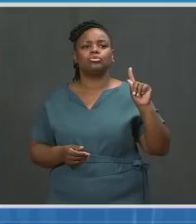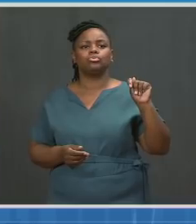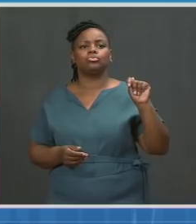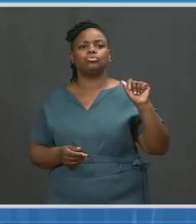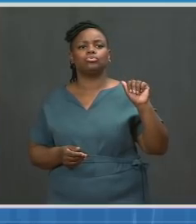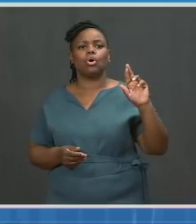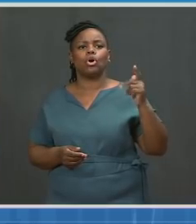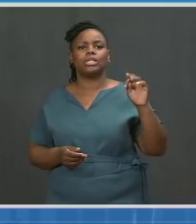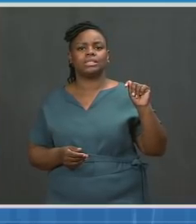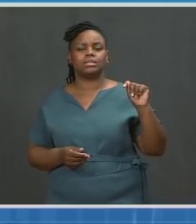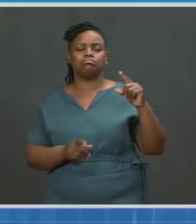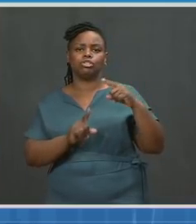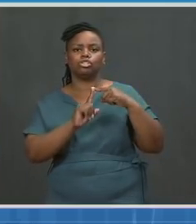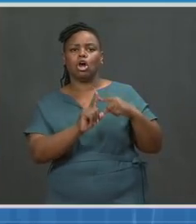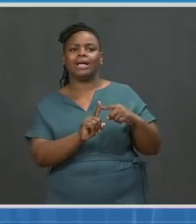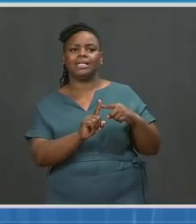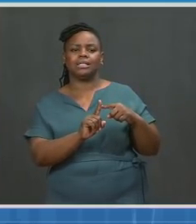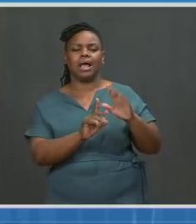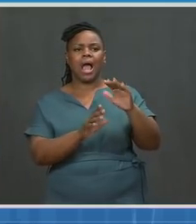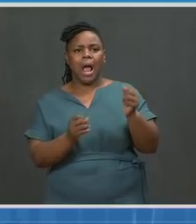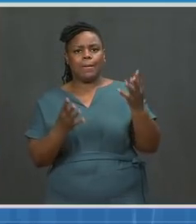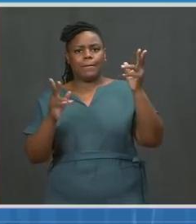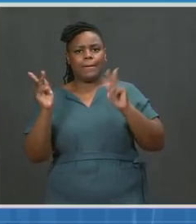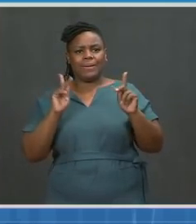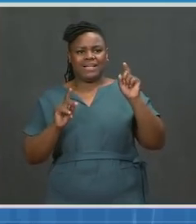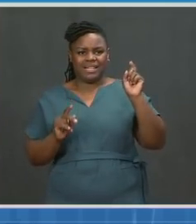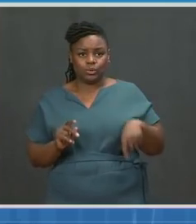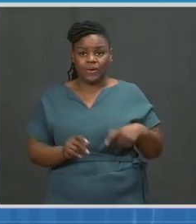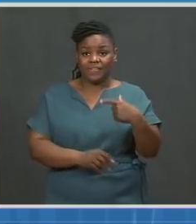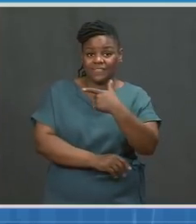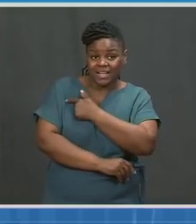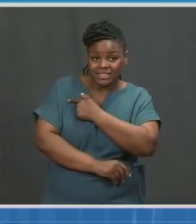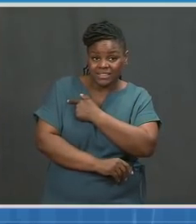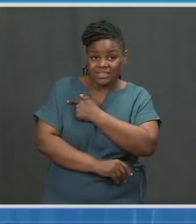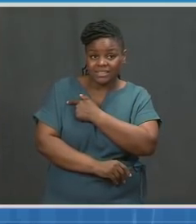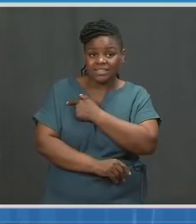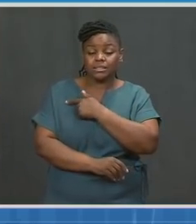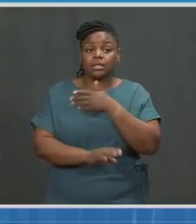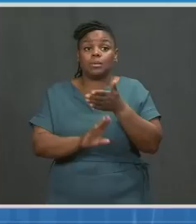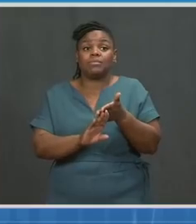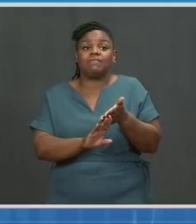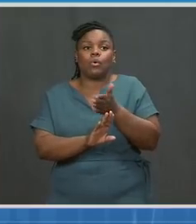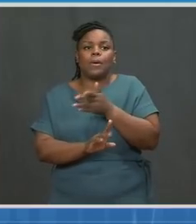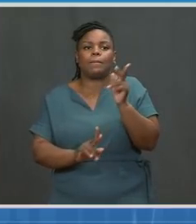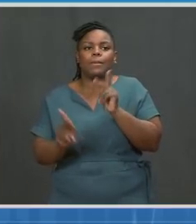you know, how many people need to be vaccinated in society for you to begin, you know, allowing people to wear masks at baseball --